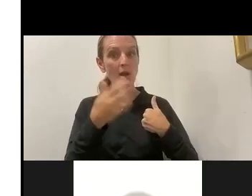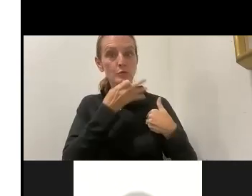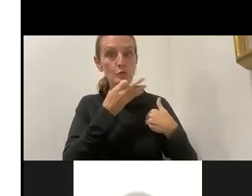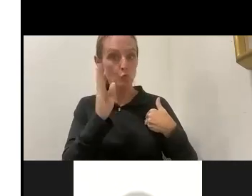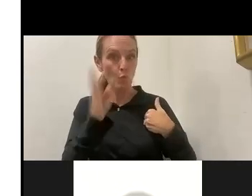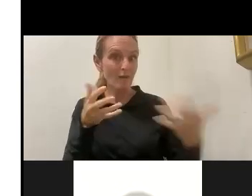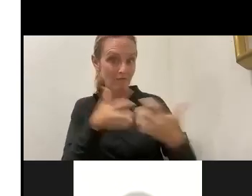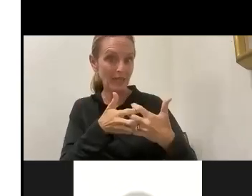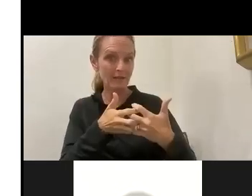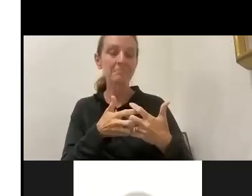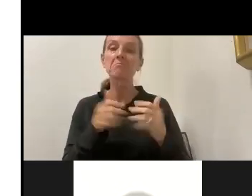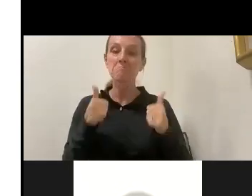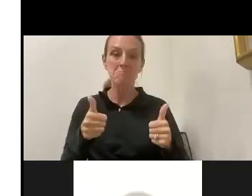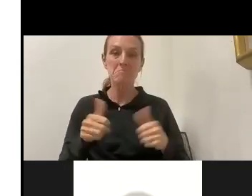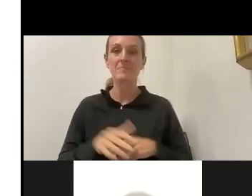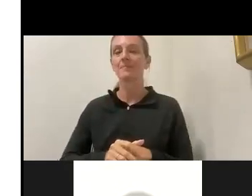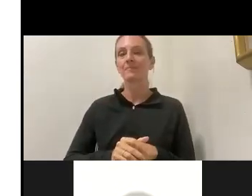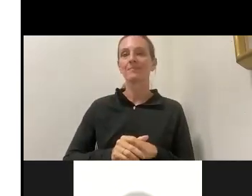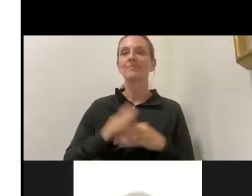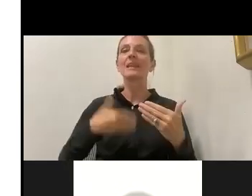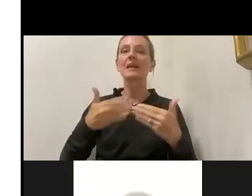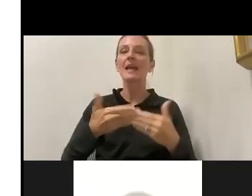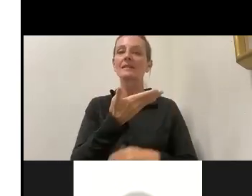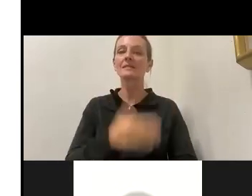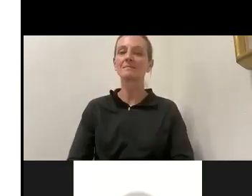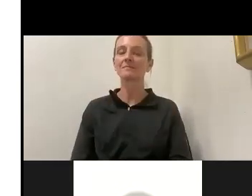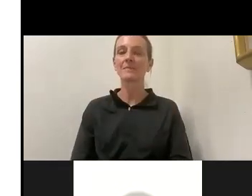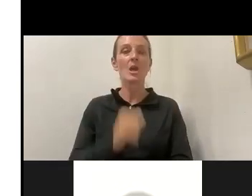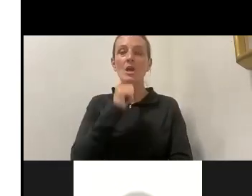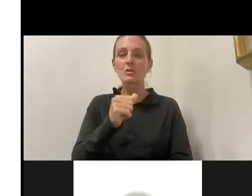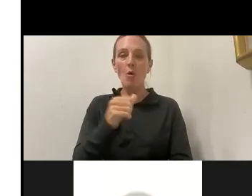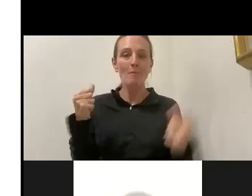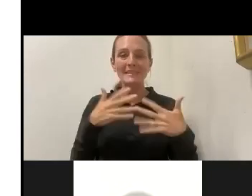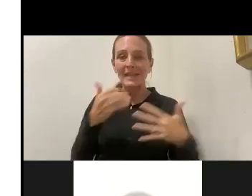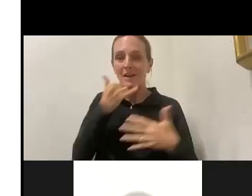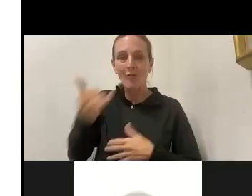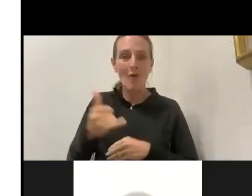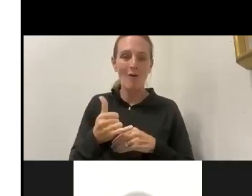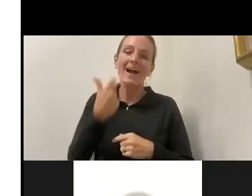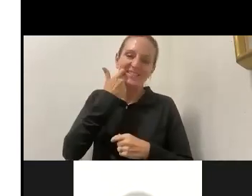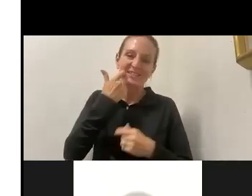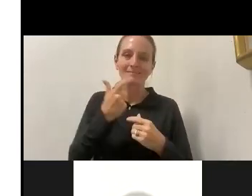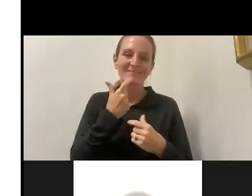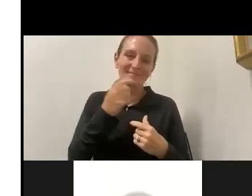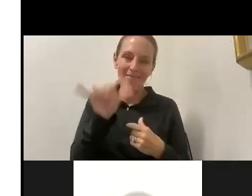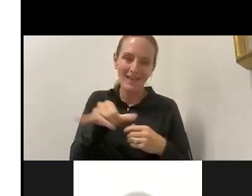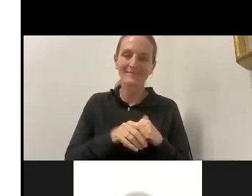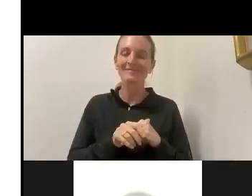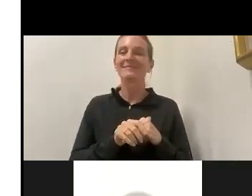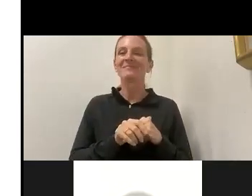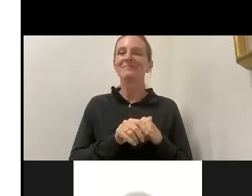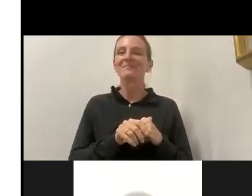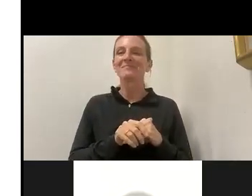Ok, next slide. Don't be afraid to pick up the phone, which is what I just said. People want to